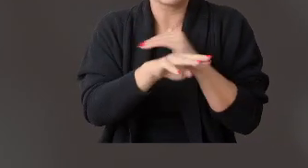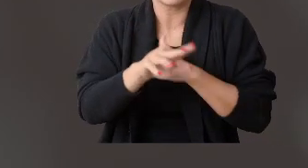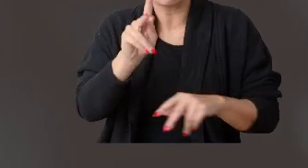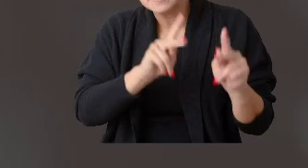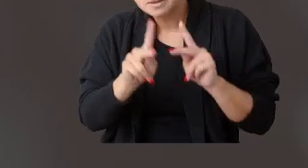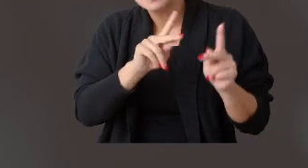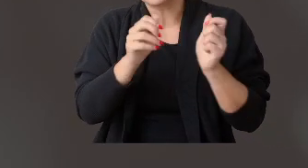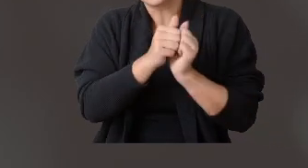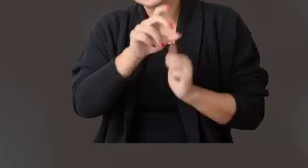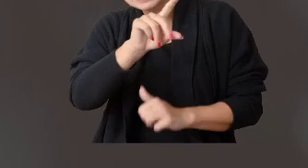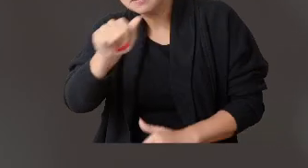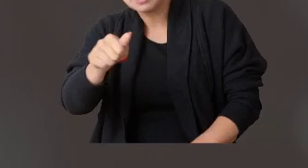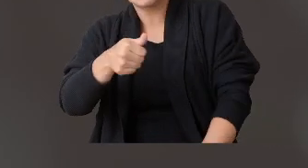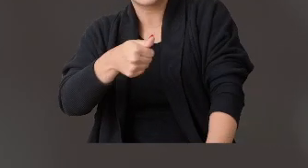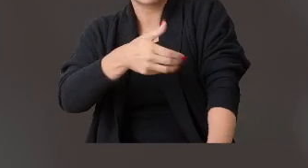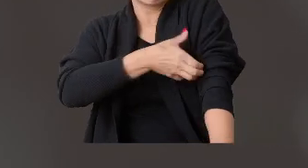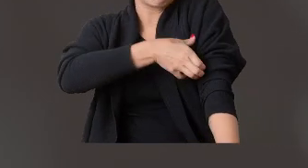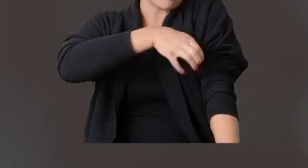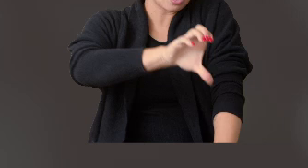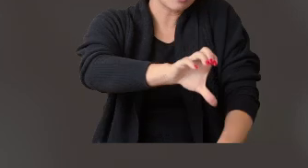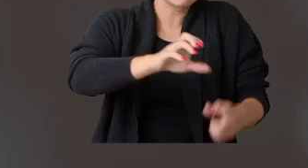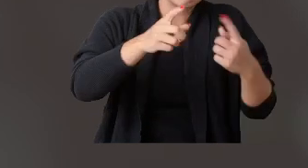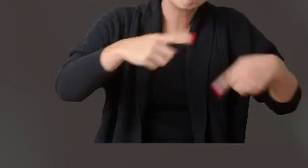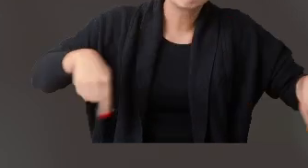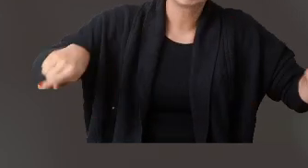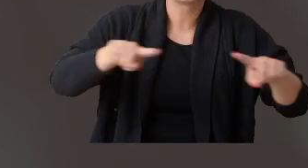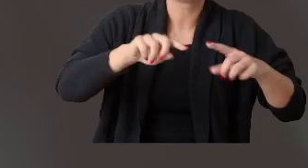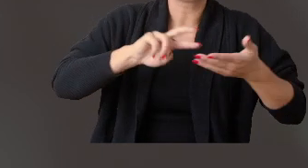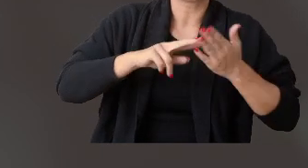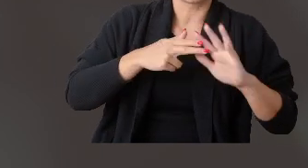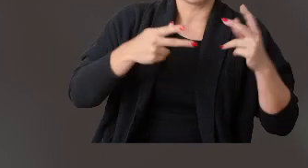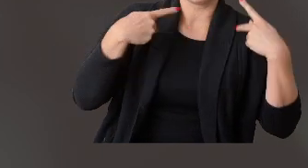people with disabilities. It is the means by which we make a physical